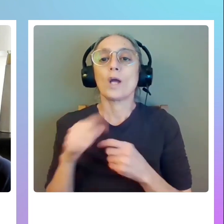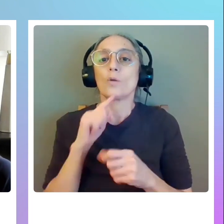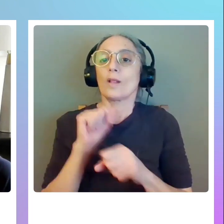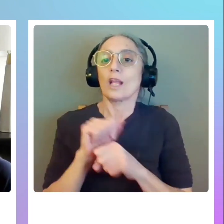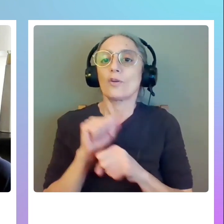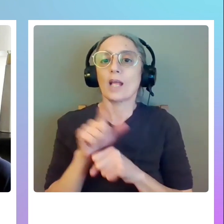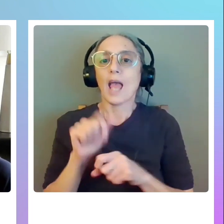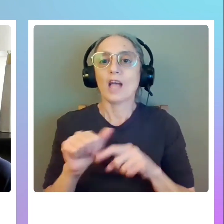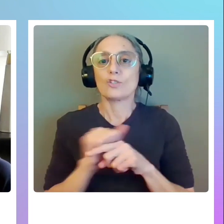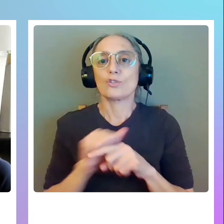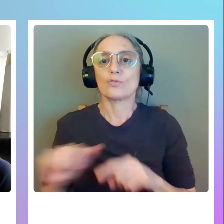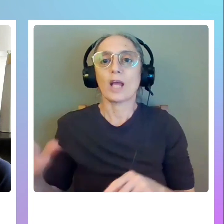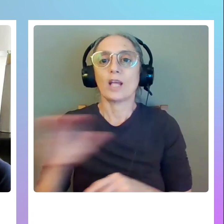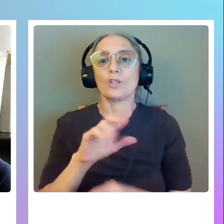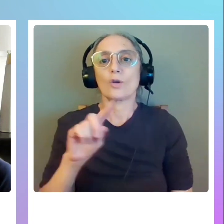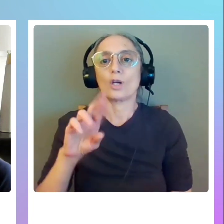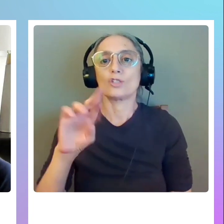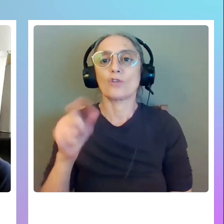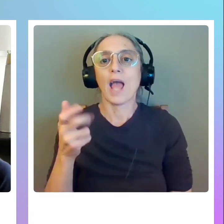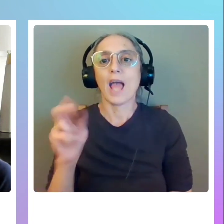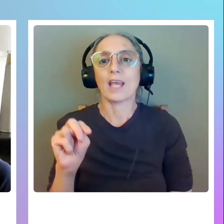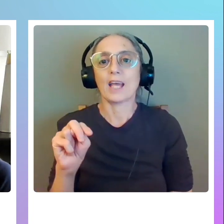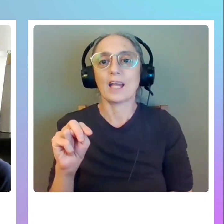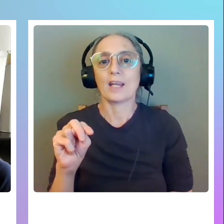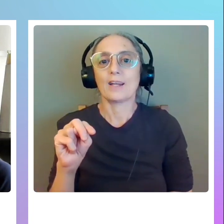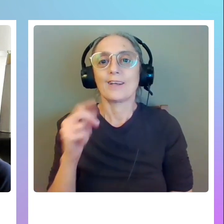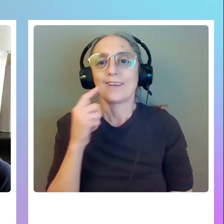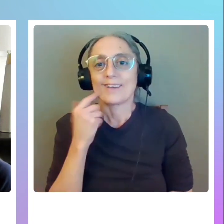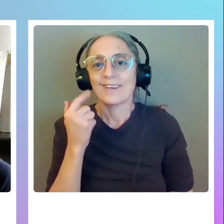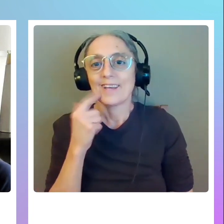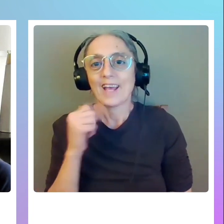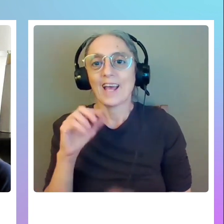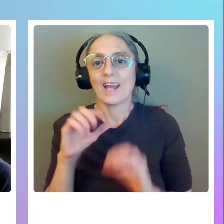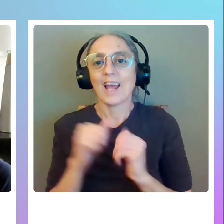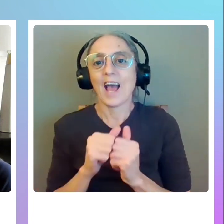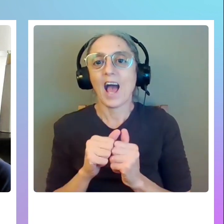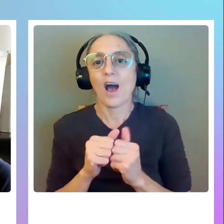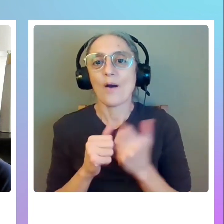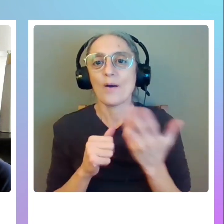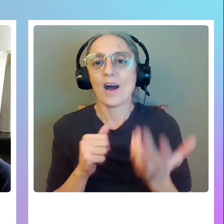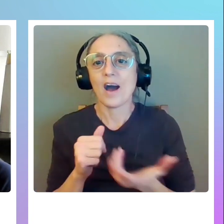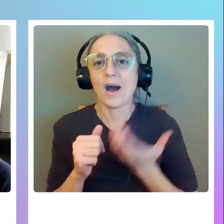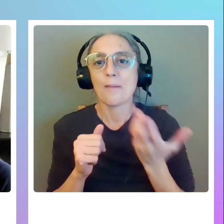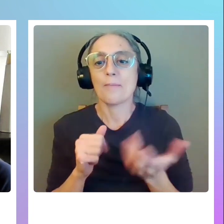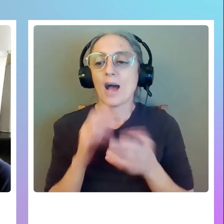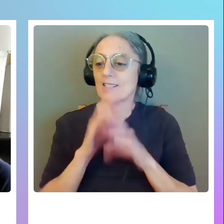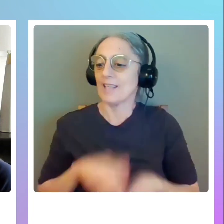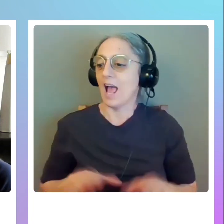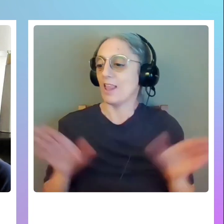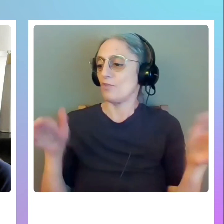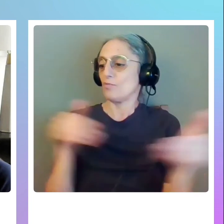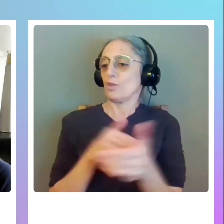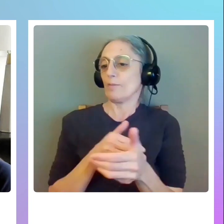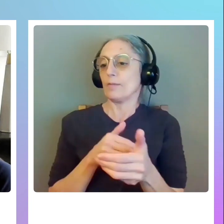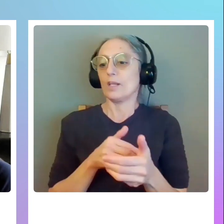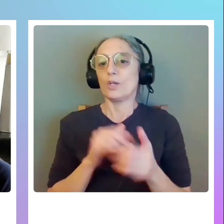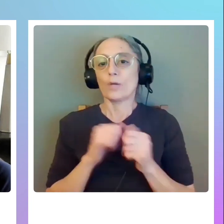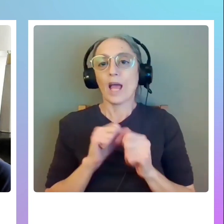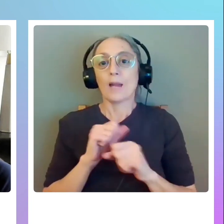and have a silent room and you can imagine how horrible the experience was